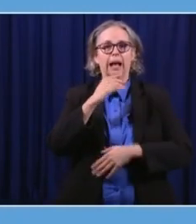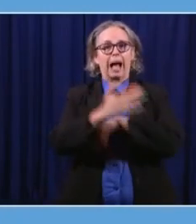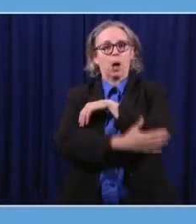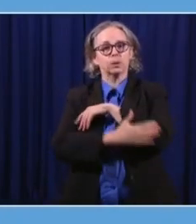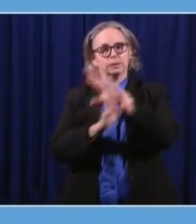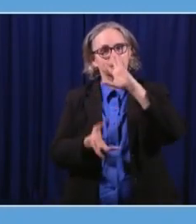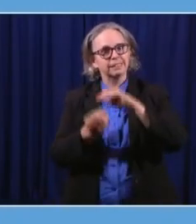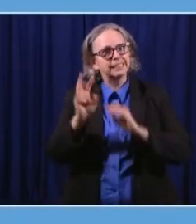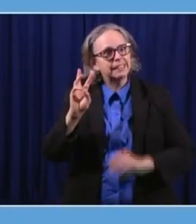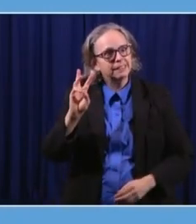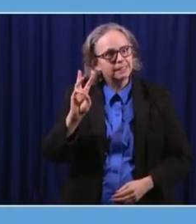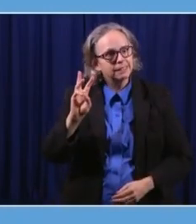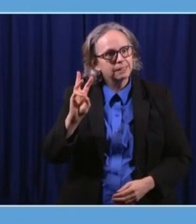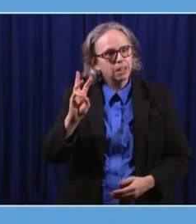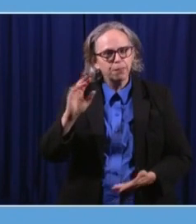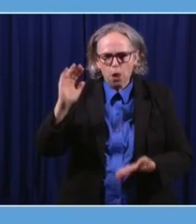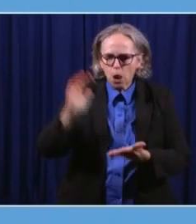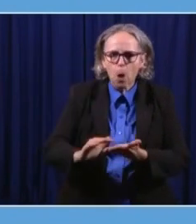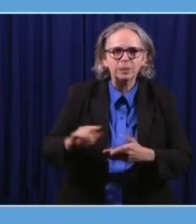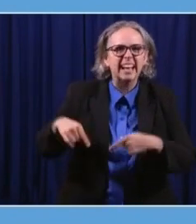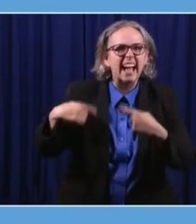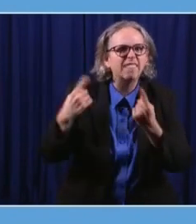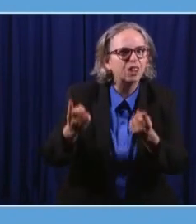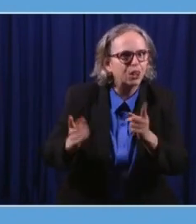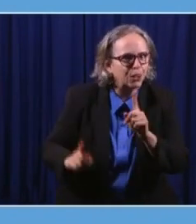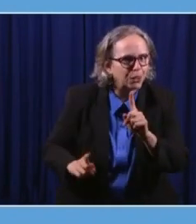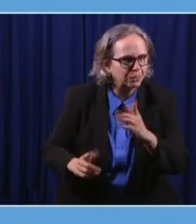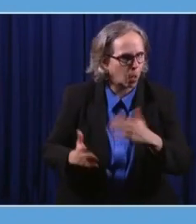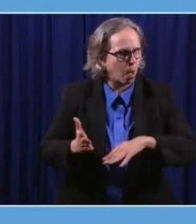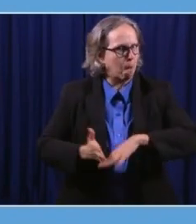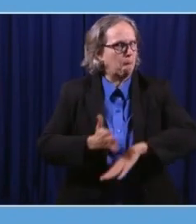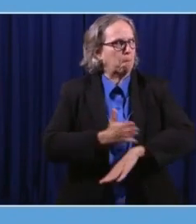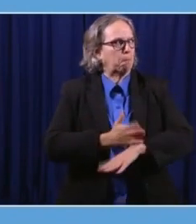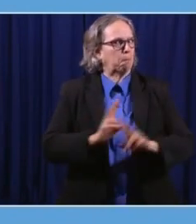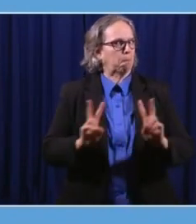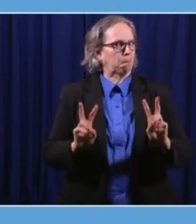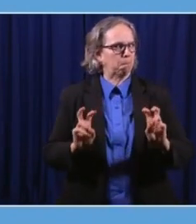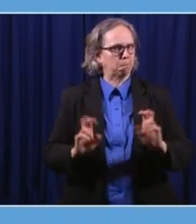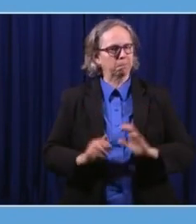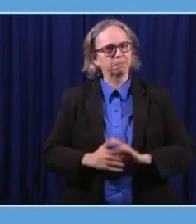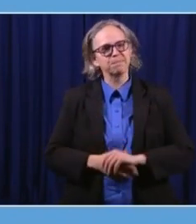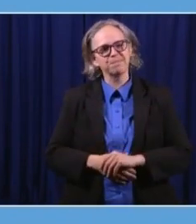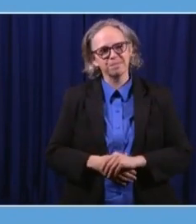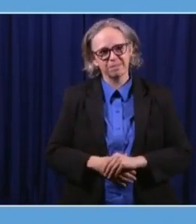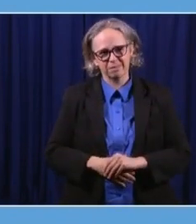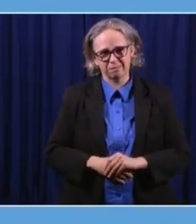AND WE HAVE SOME GOOD NEWS AND A LITTLE BAD NEWS. THIS WEEK WE HAVE SIX RED COUNTIES THIS IS THE LOWEST